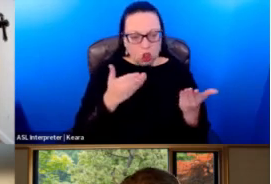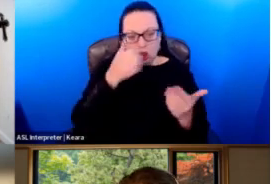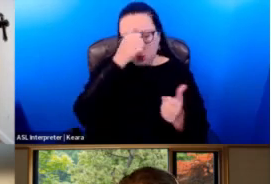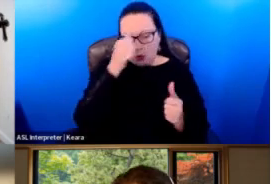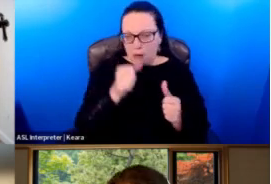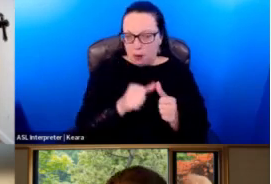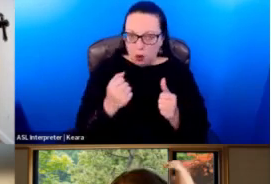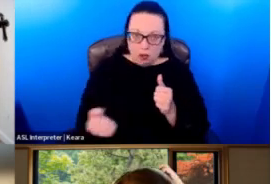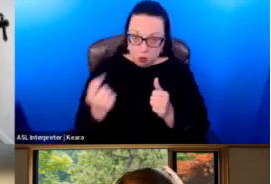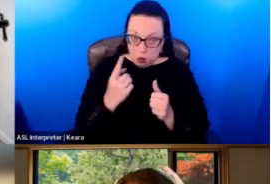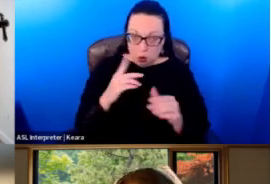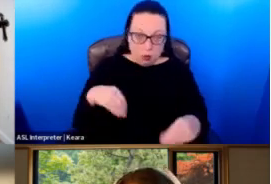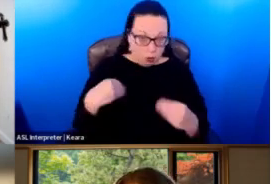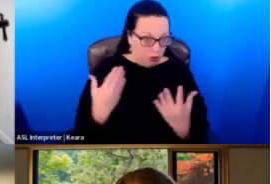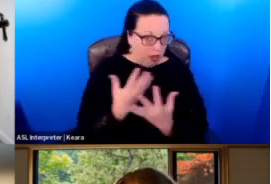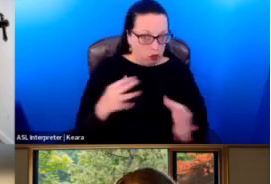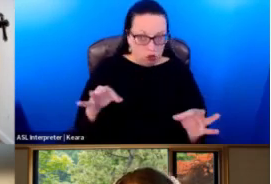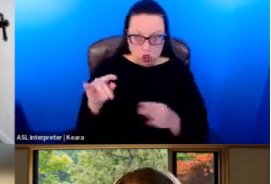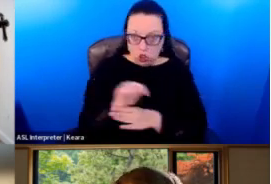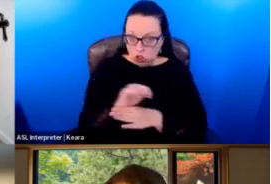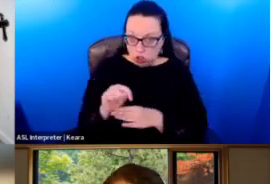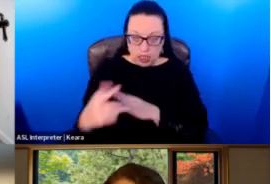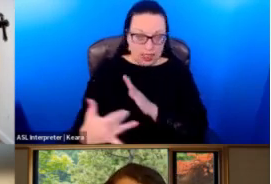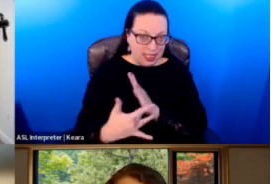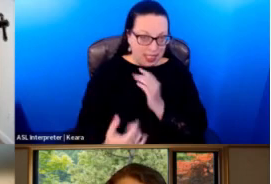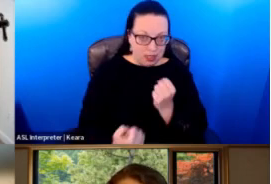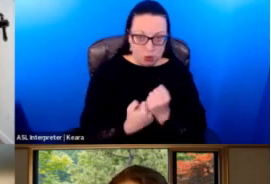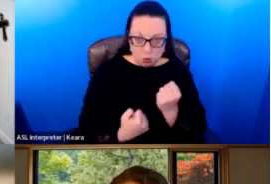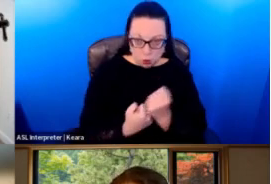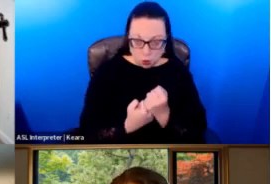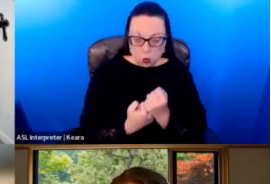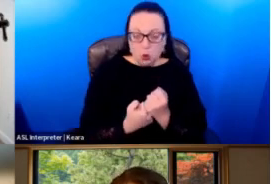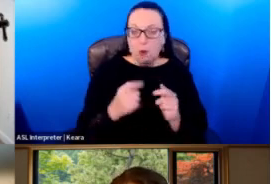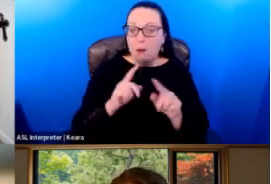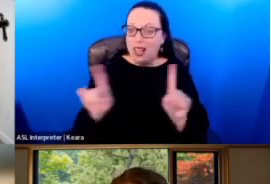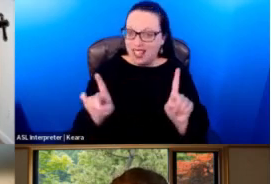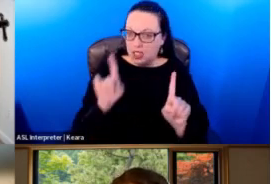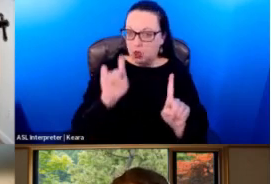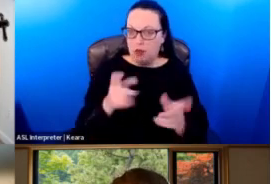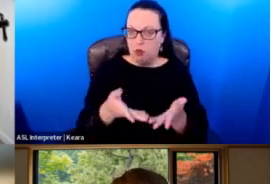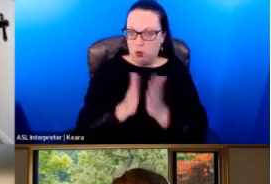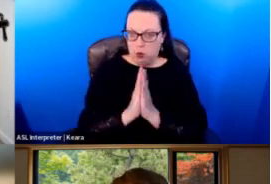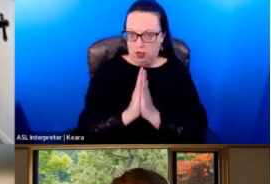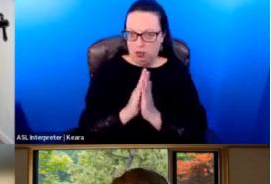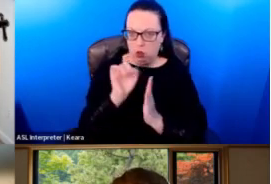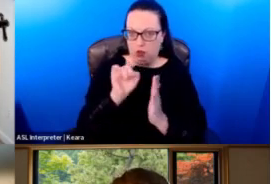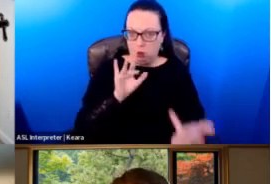you do provide free training and technical assistance, but you'd have to make the request you have to reach out to us. And let